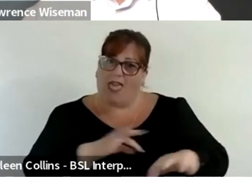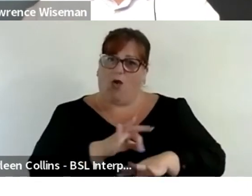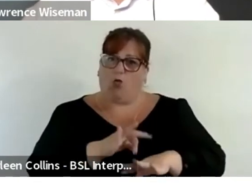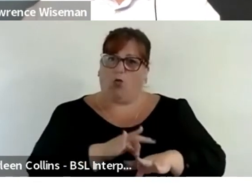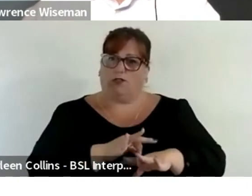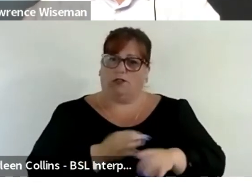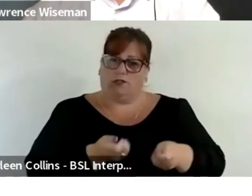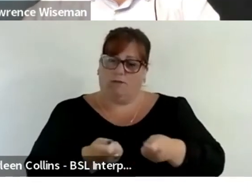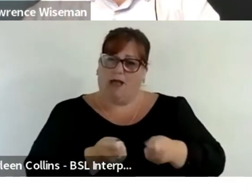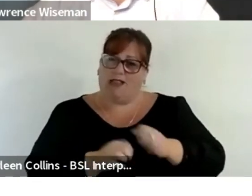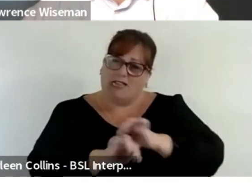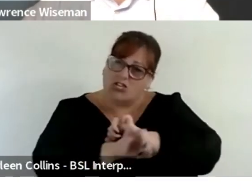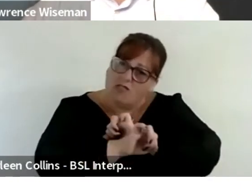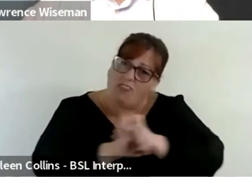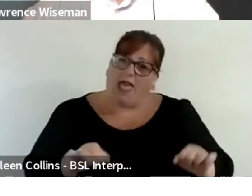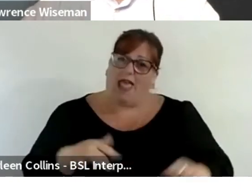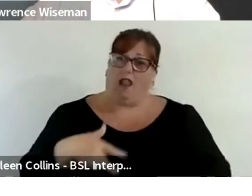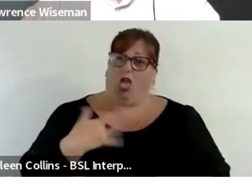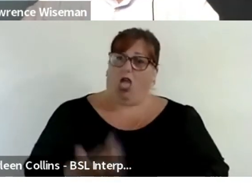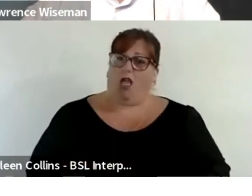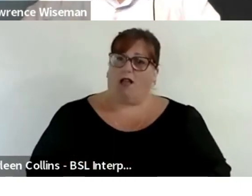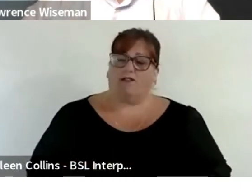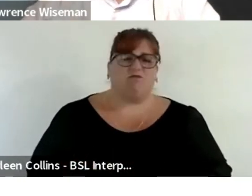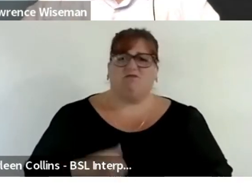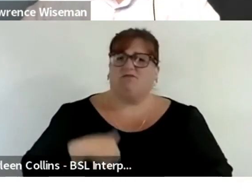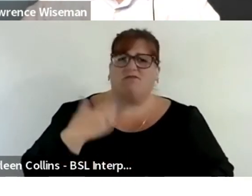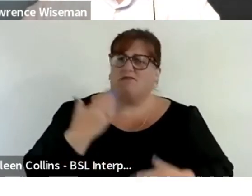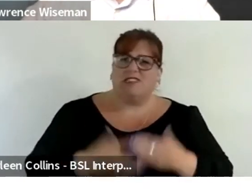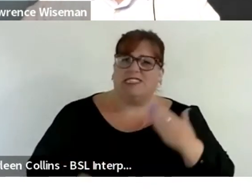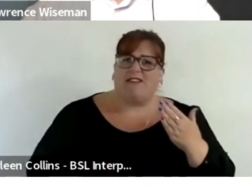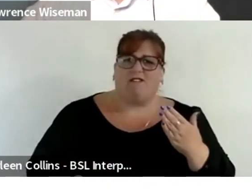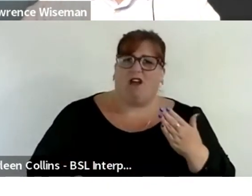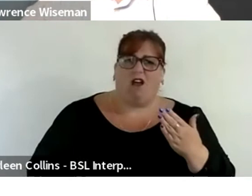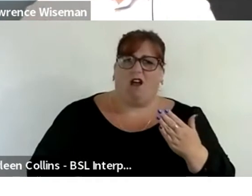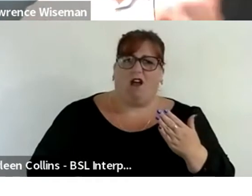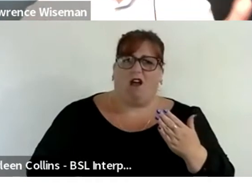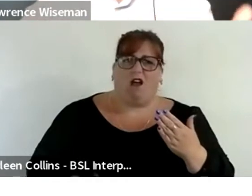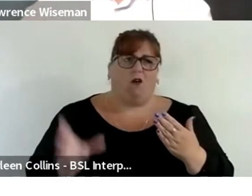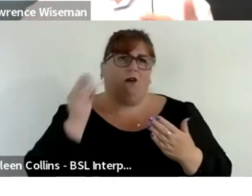I can honestly say I have never had a negative comment about the timings